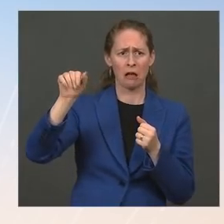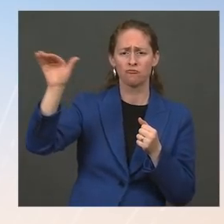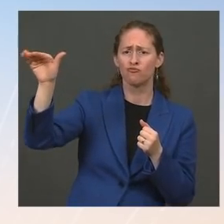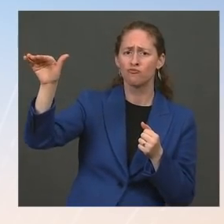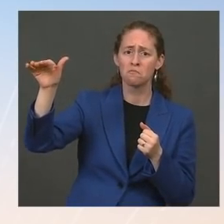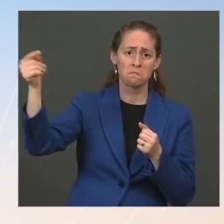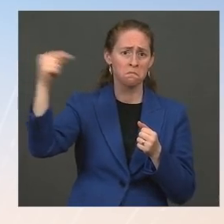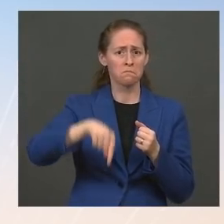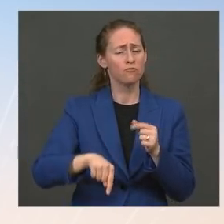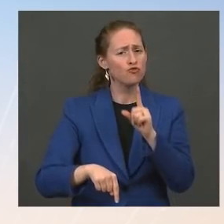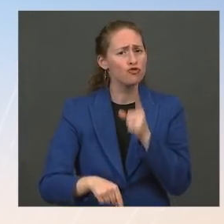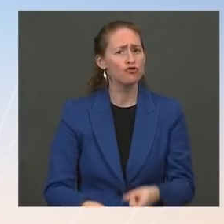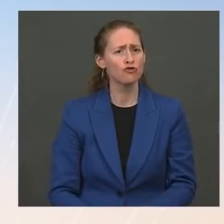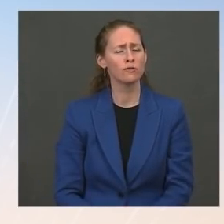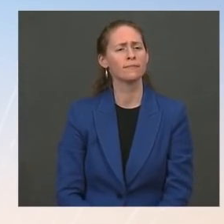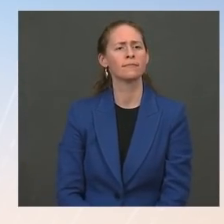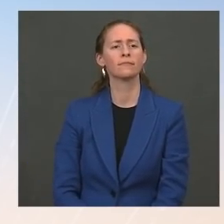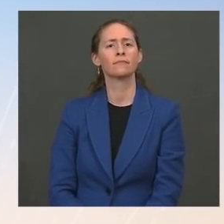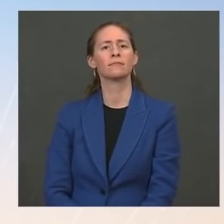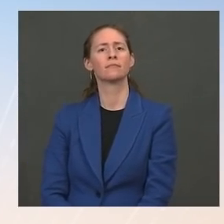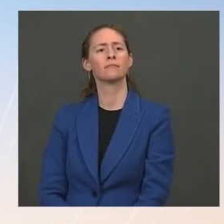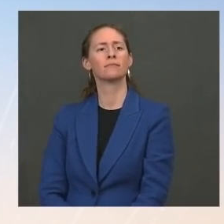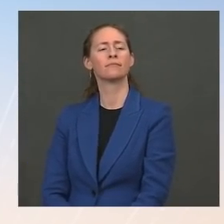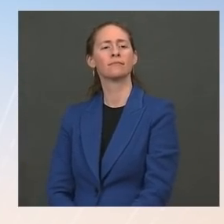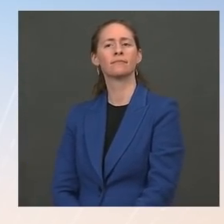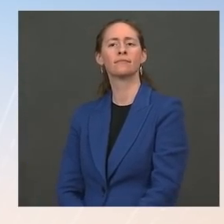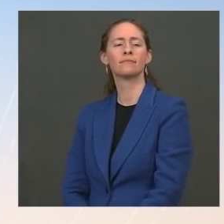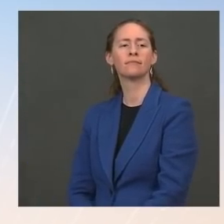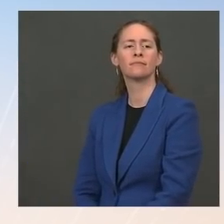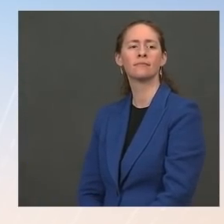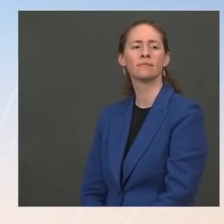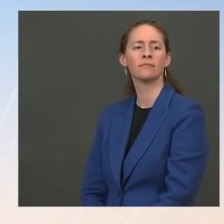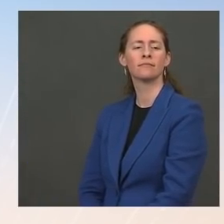we heard this from the President -- that it would take about two weeks to get a full picture of the new variant.